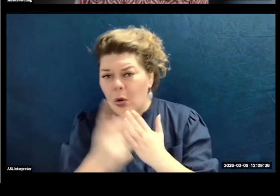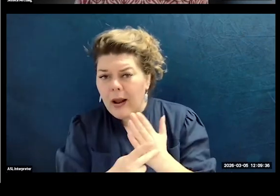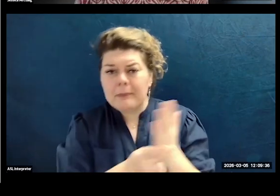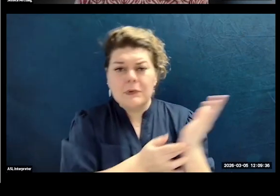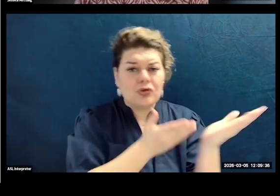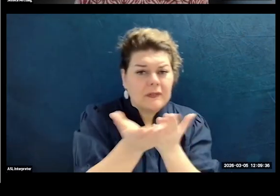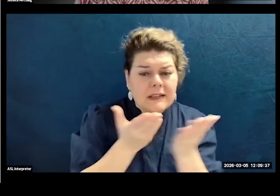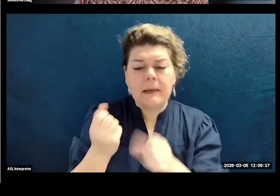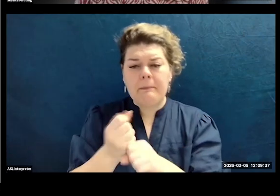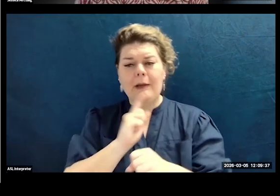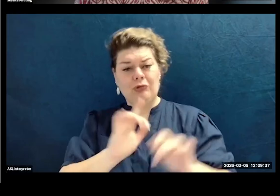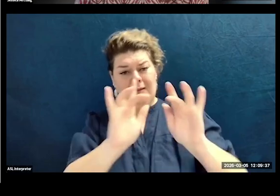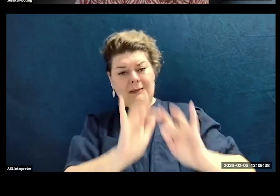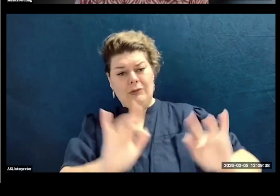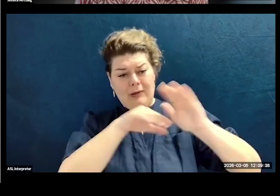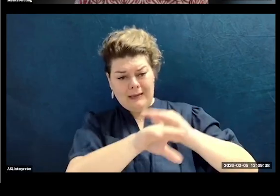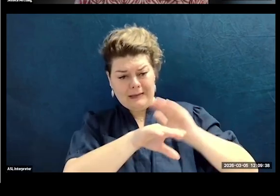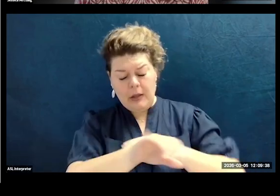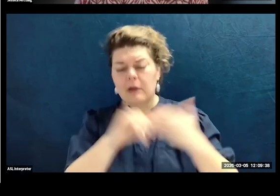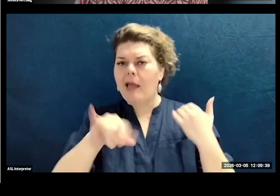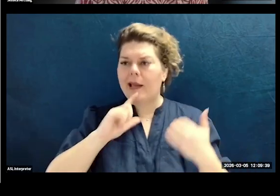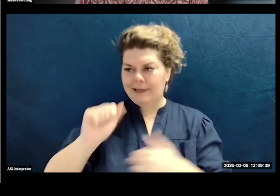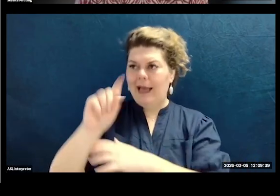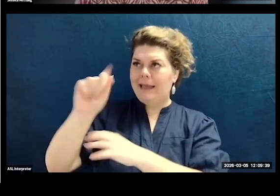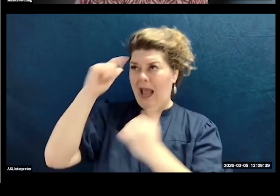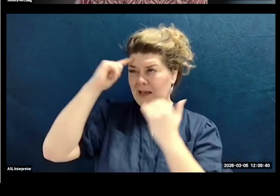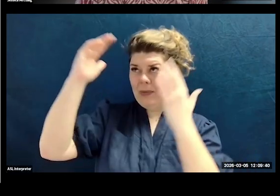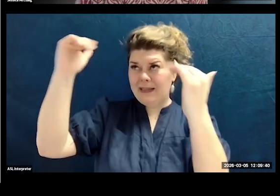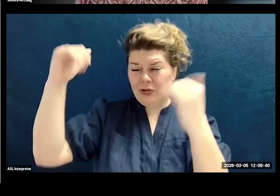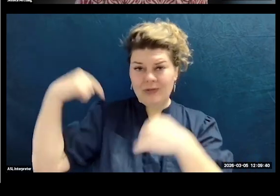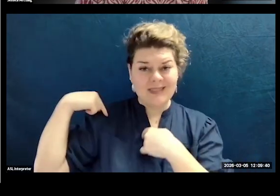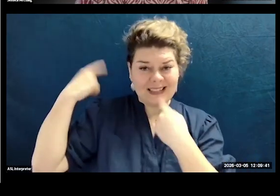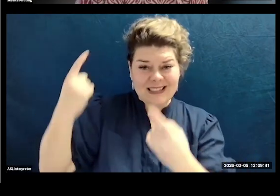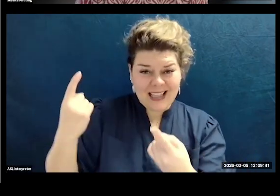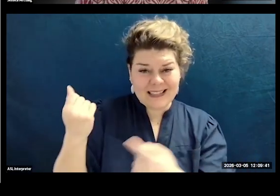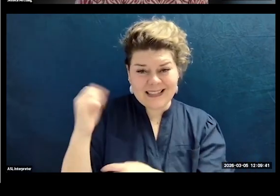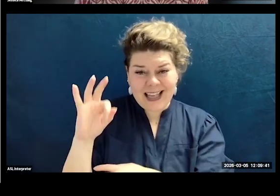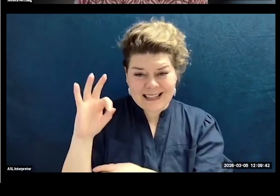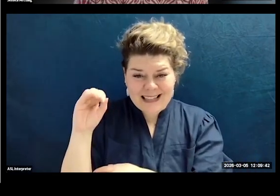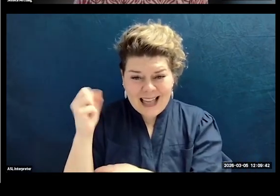Ensuring digital accessibility has been an ADA expectation since the mid-1990s.